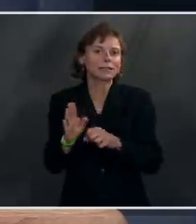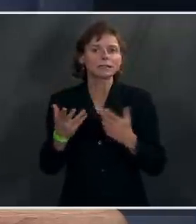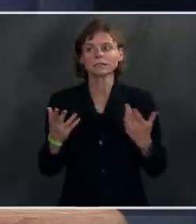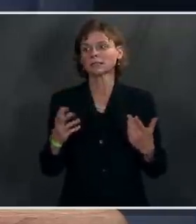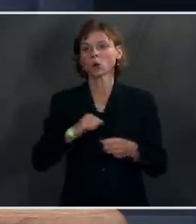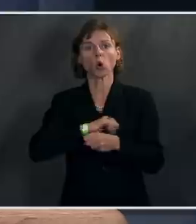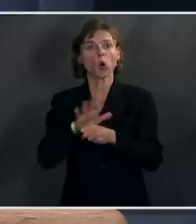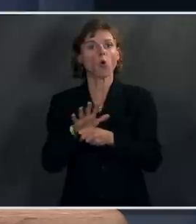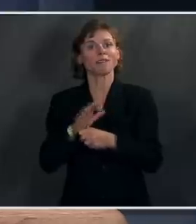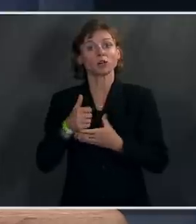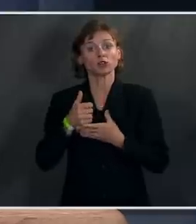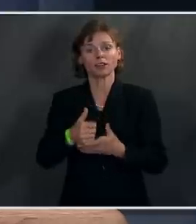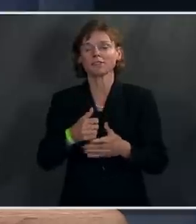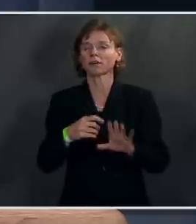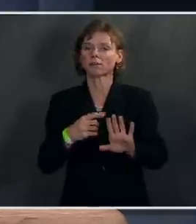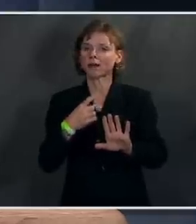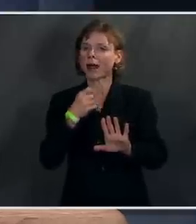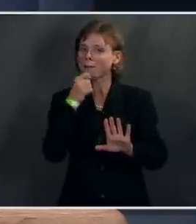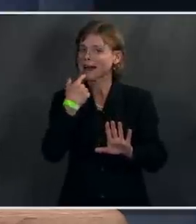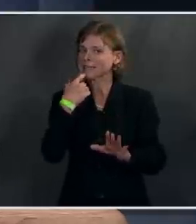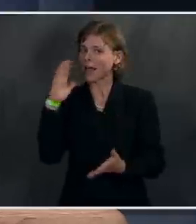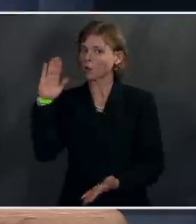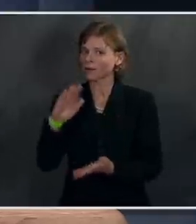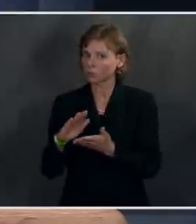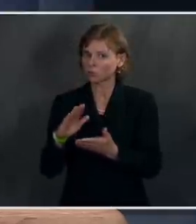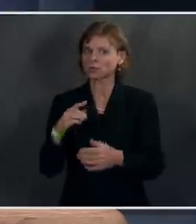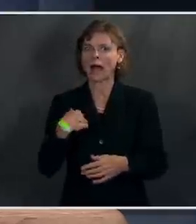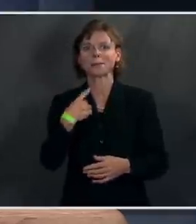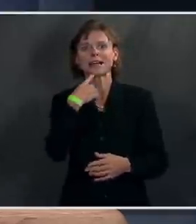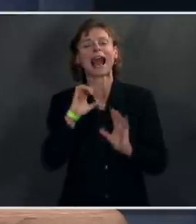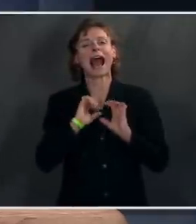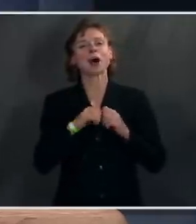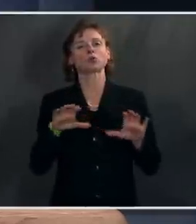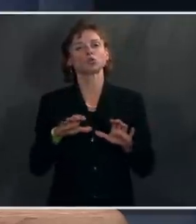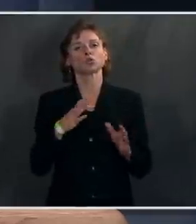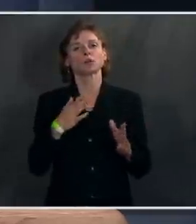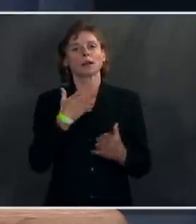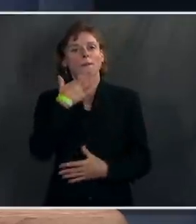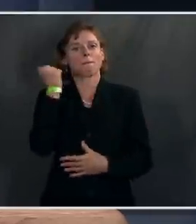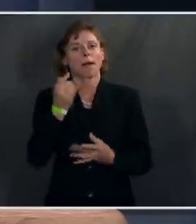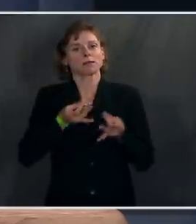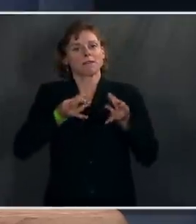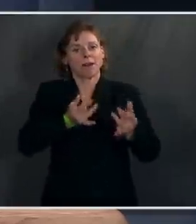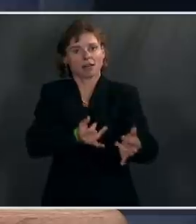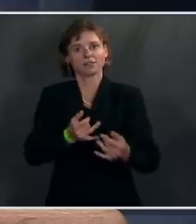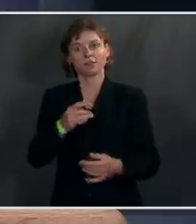not I'm not suggesting a reduction. I'm suggesting how to do it effectively. And those technical discussions at a staff level